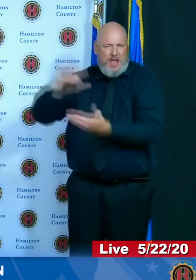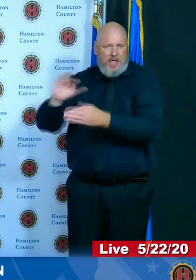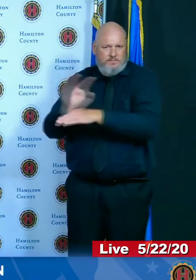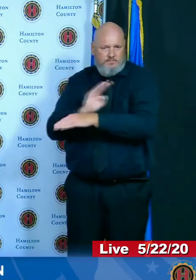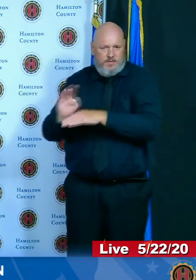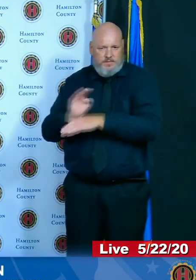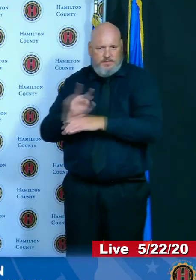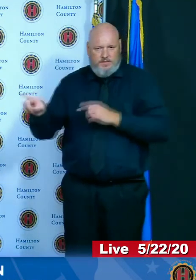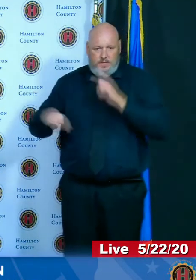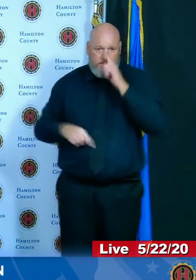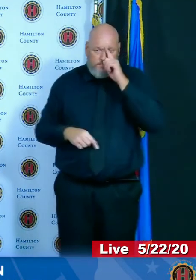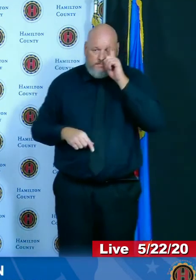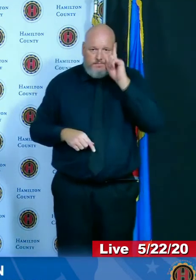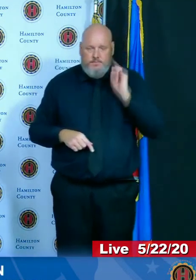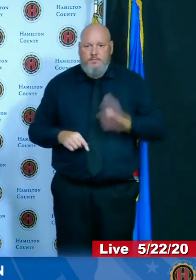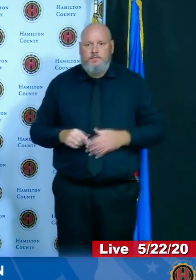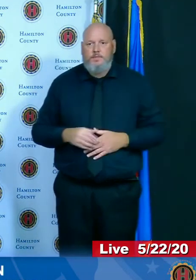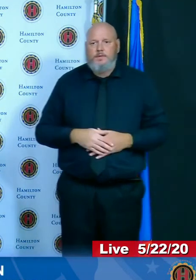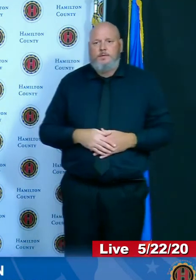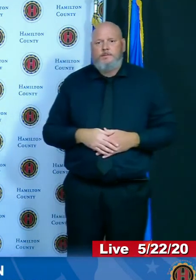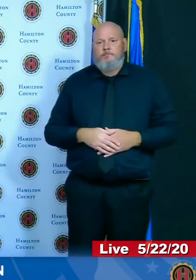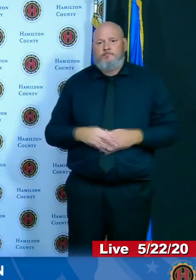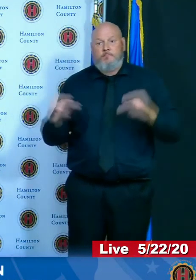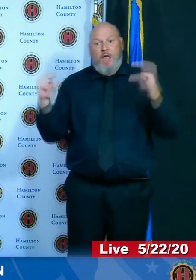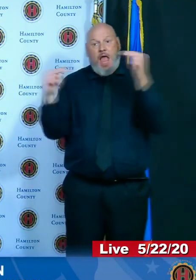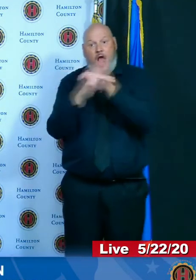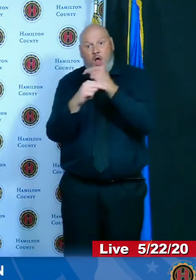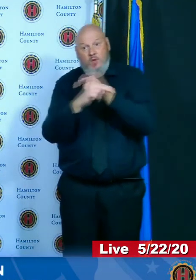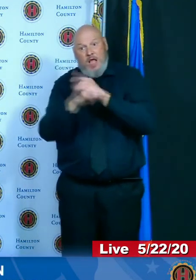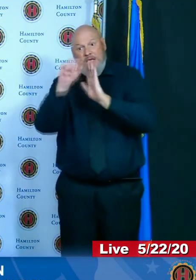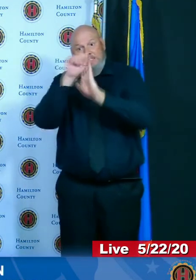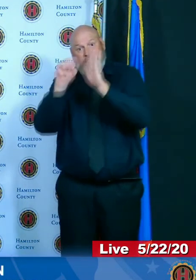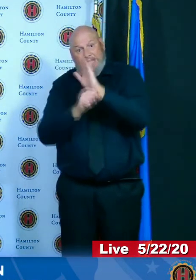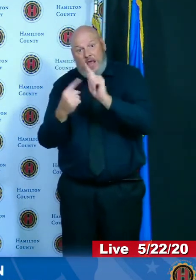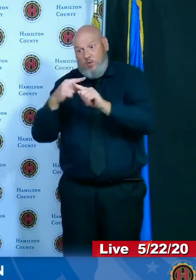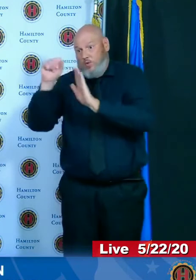Commissioner Driehaus just indicated it is still discouraged but no longer are